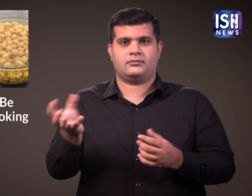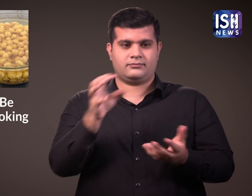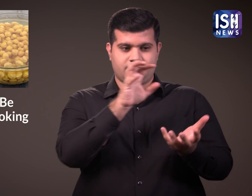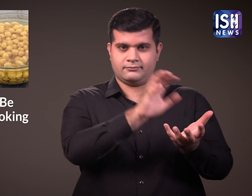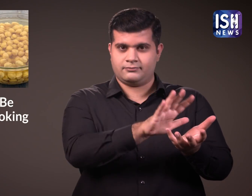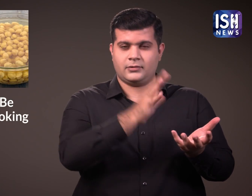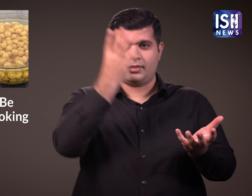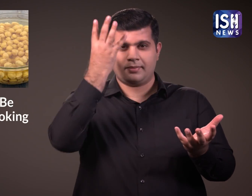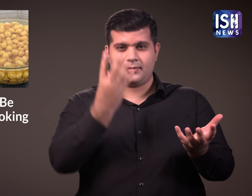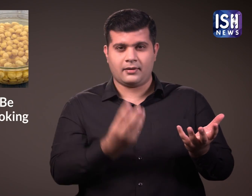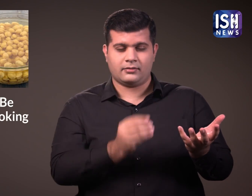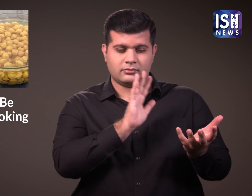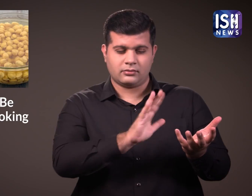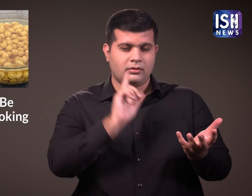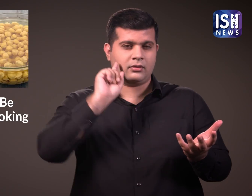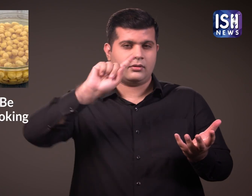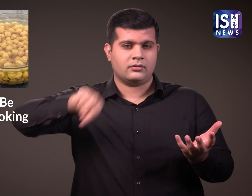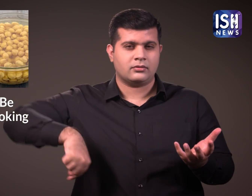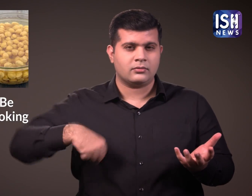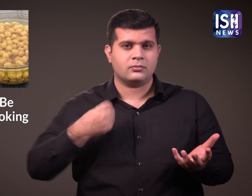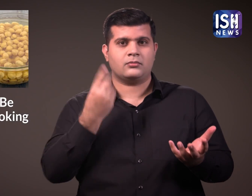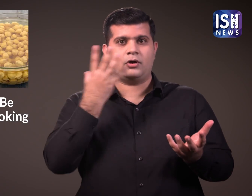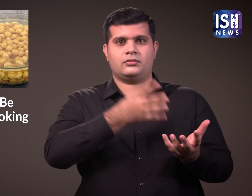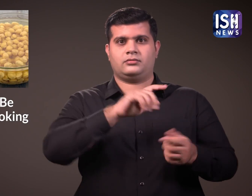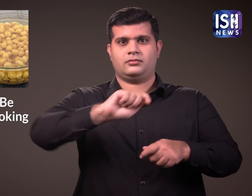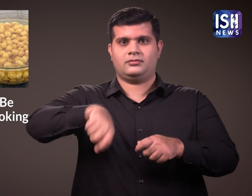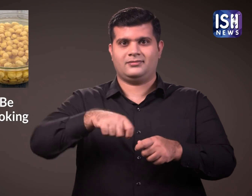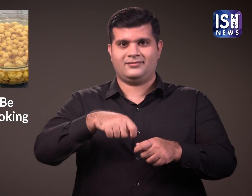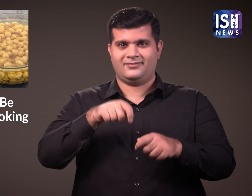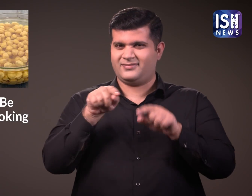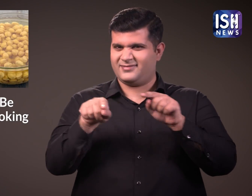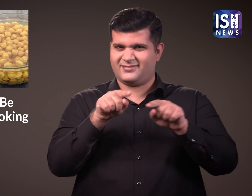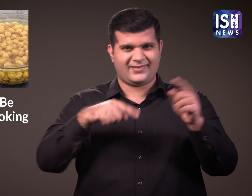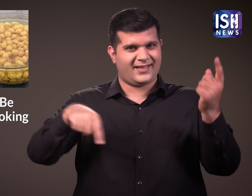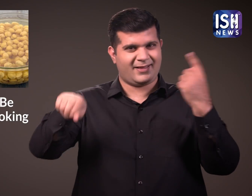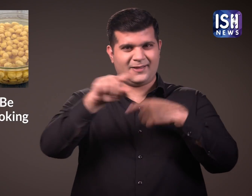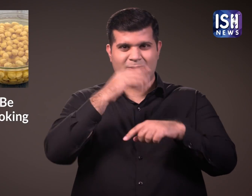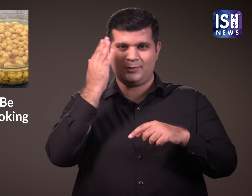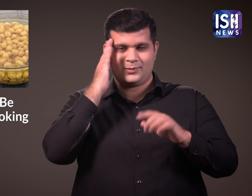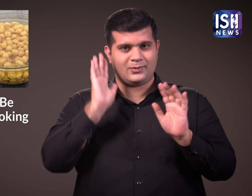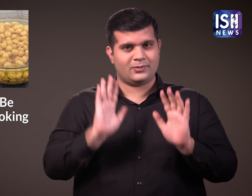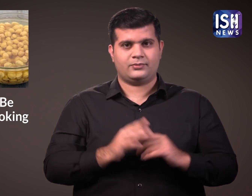must be soaked overnight before cooking.